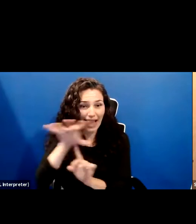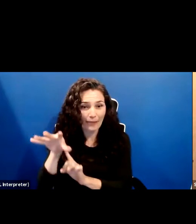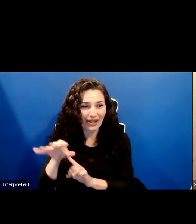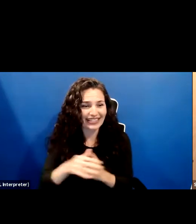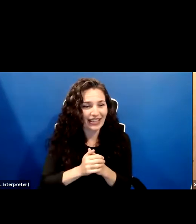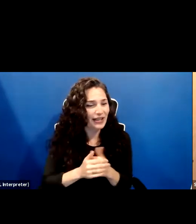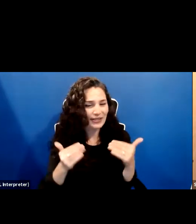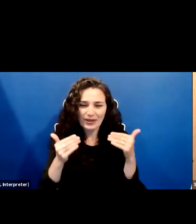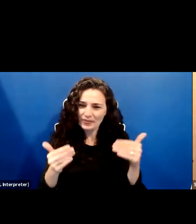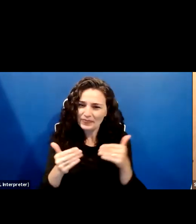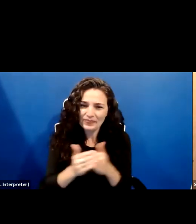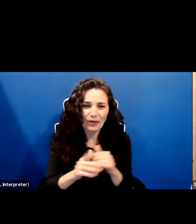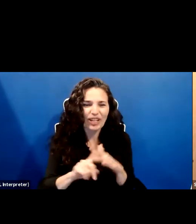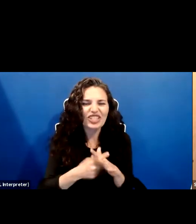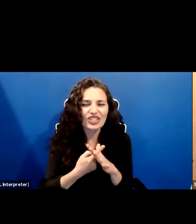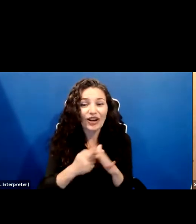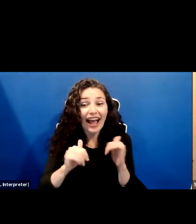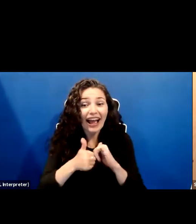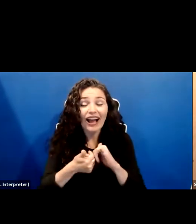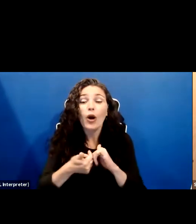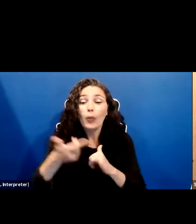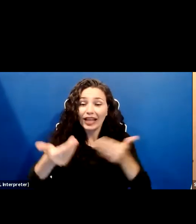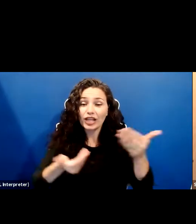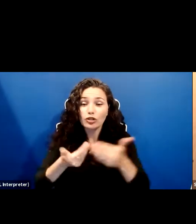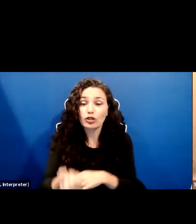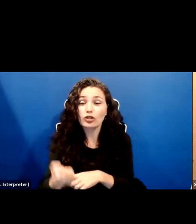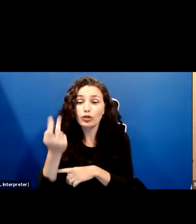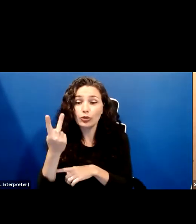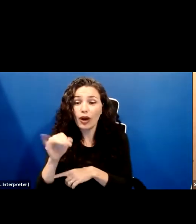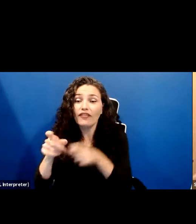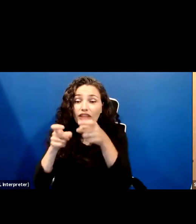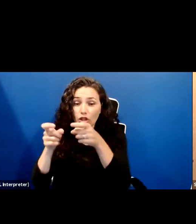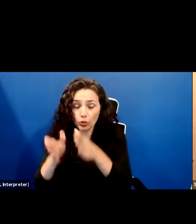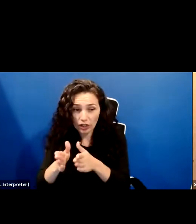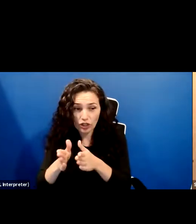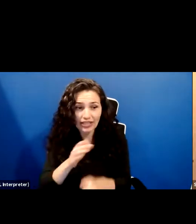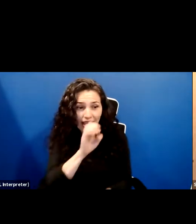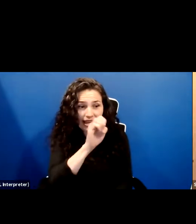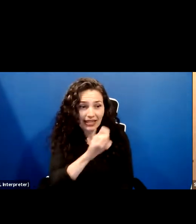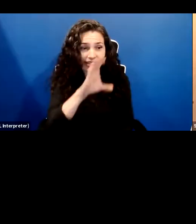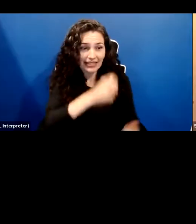So let's start things off by introducing two of the directors and executive producers of the show.